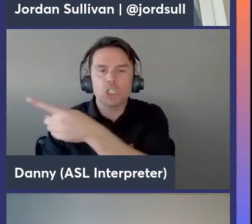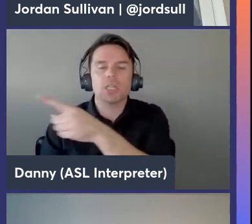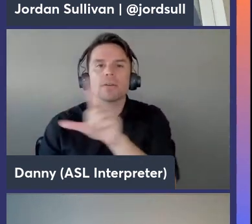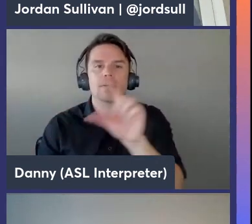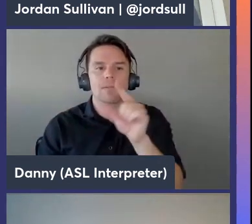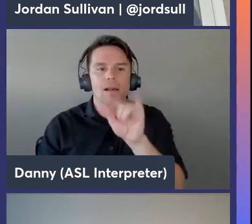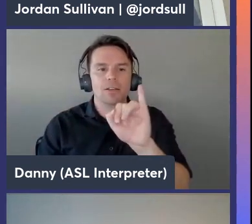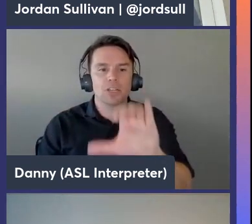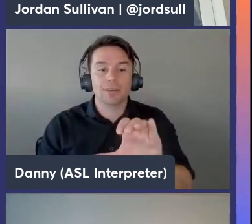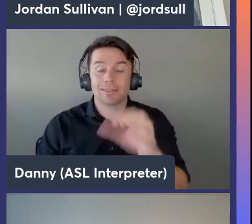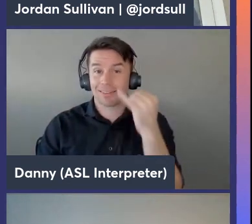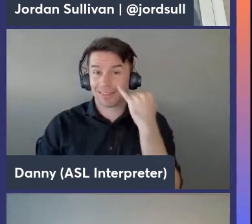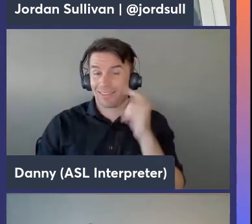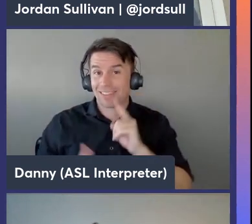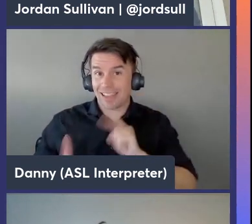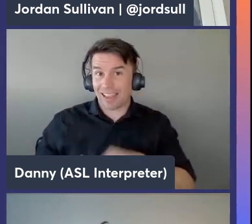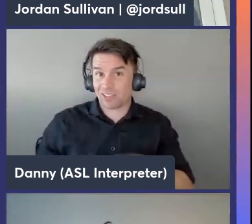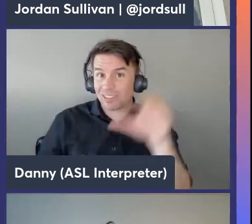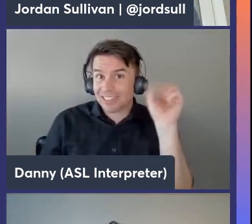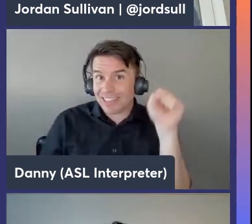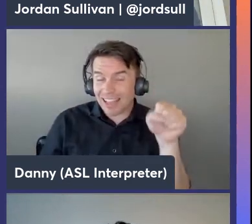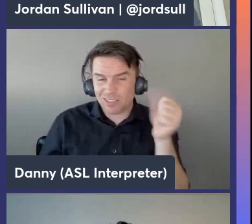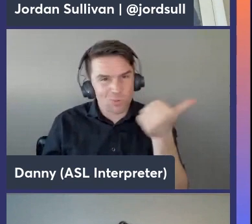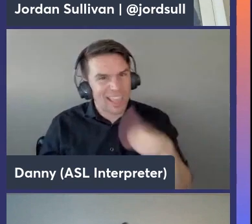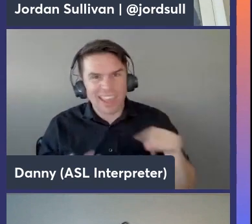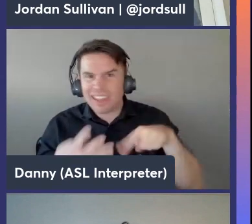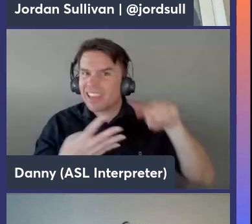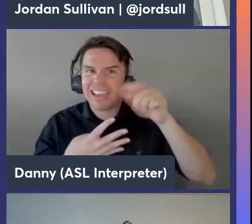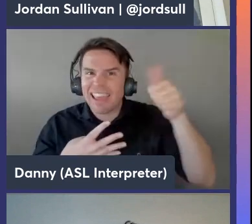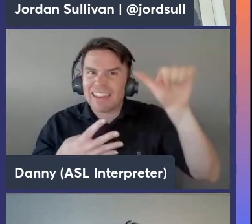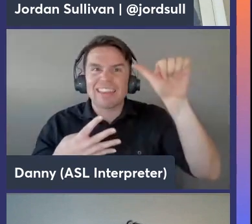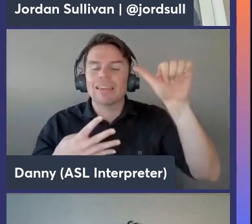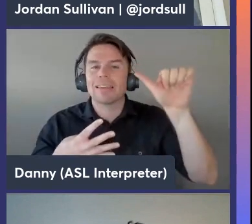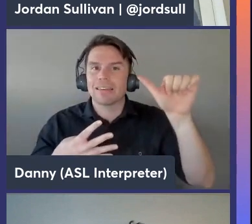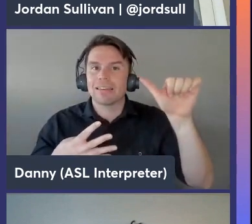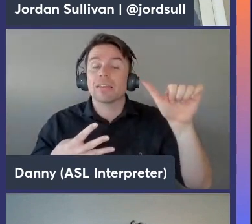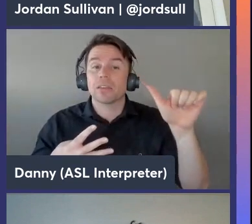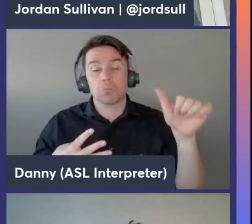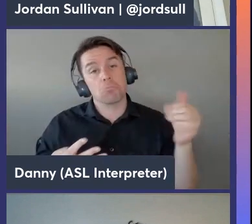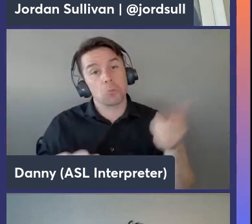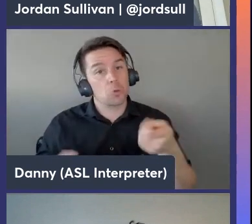If the answer to any of these questions is yes, then you might benefit from Step Functions.